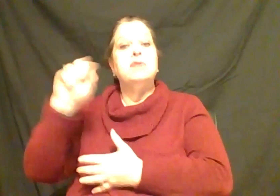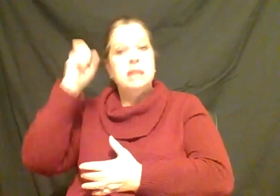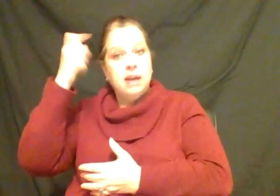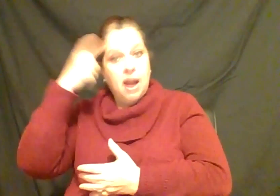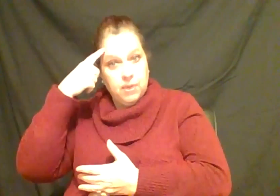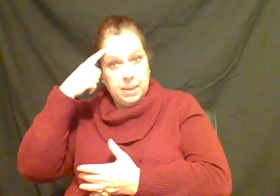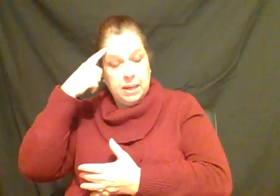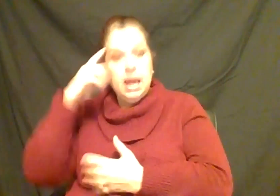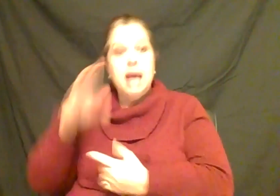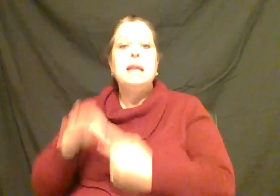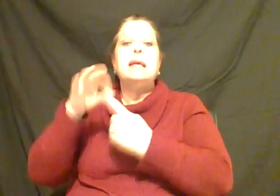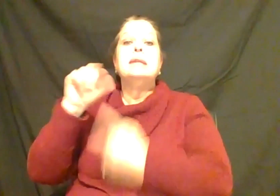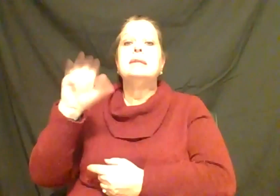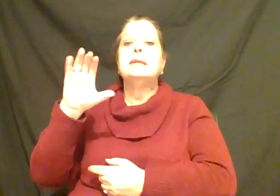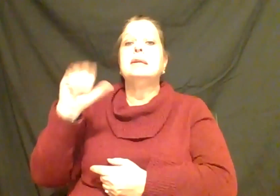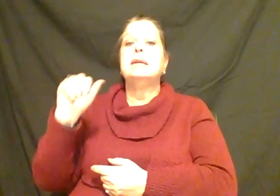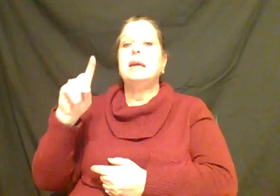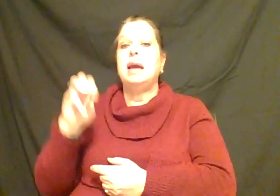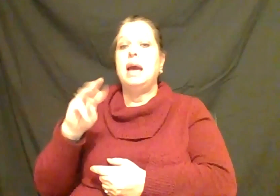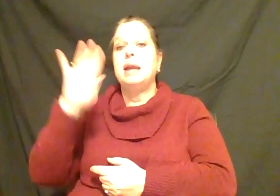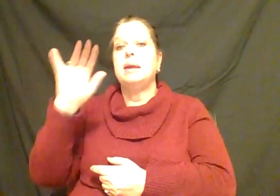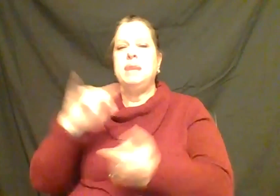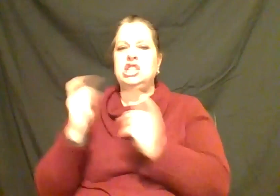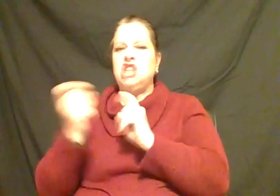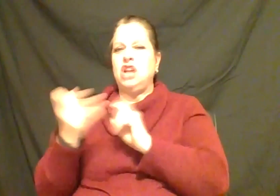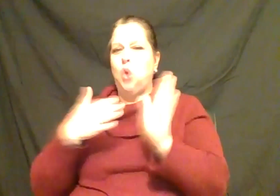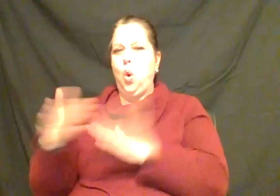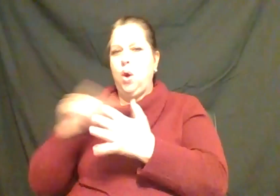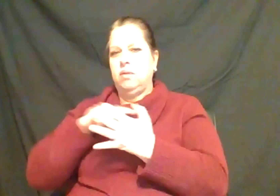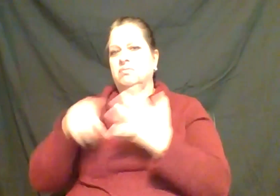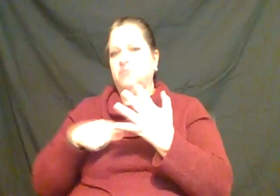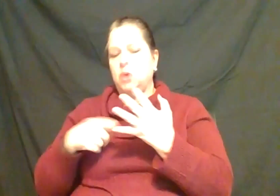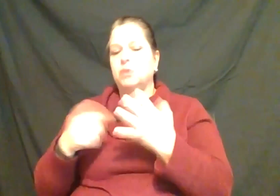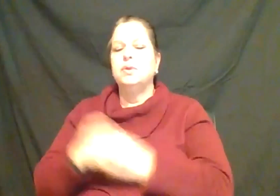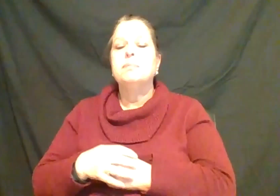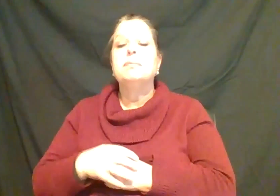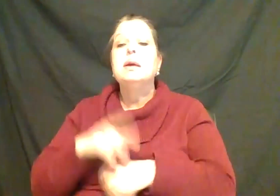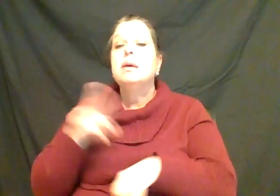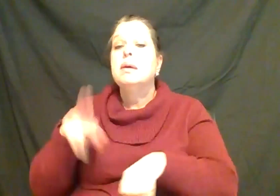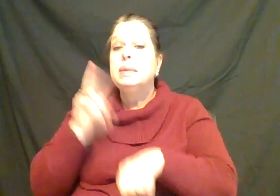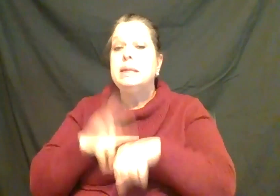program that changes the the order in which you take those but typically we'll have rising